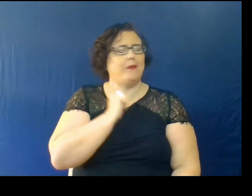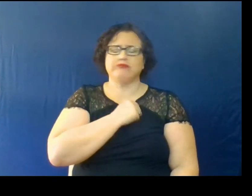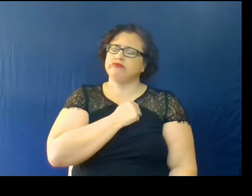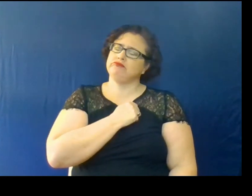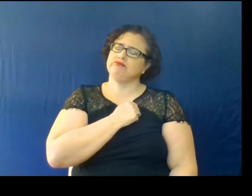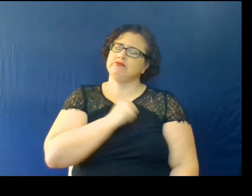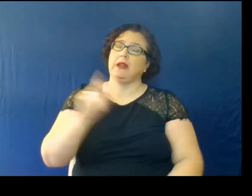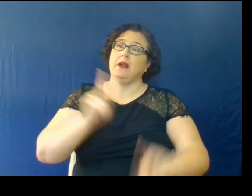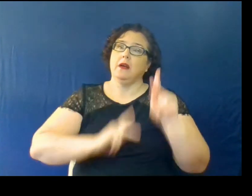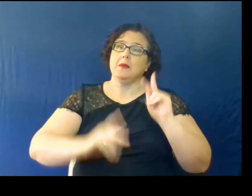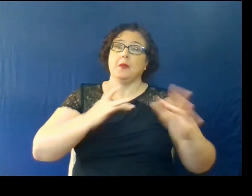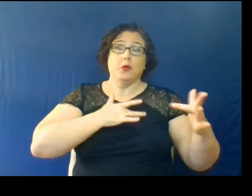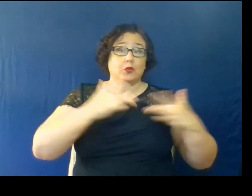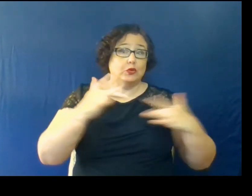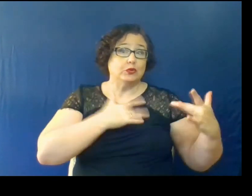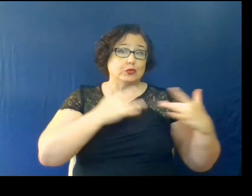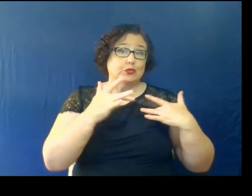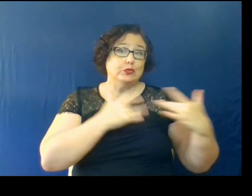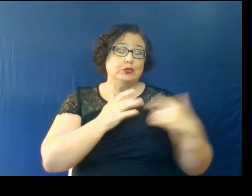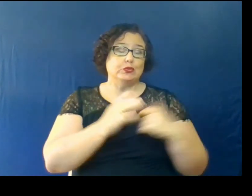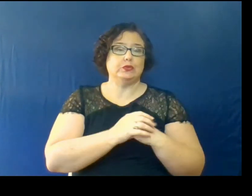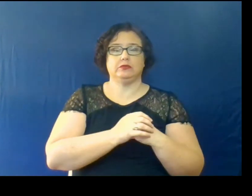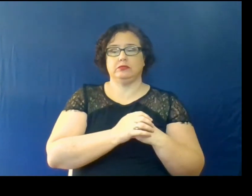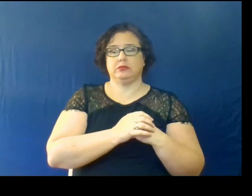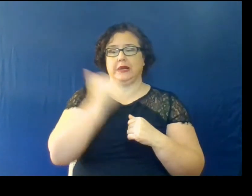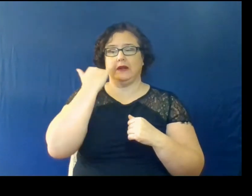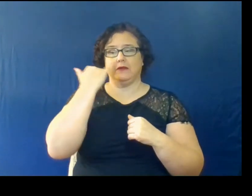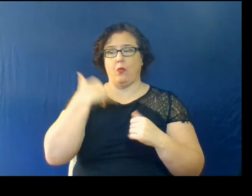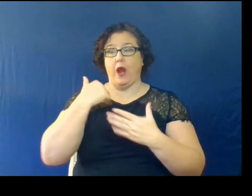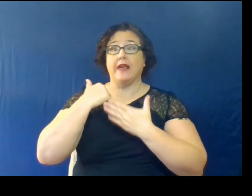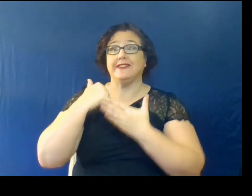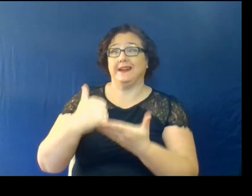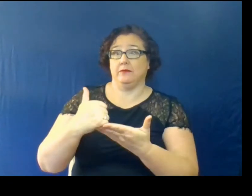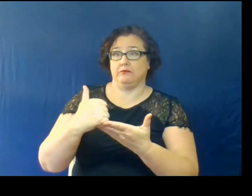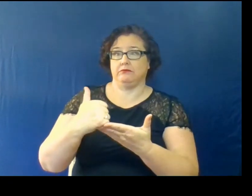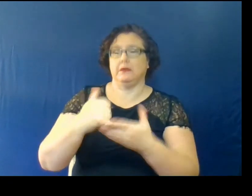about what they if they want to have assistance. You know the goal and I understand the goal for